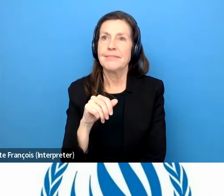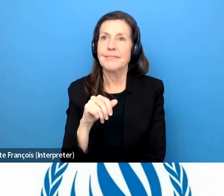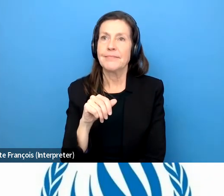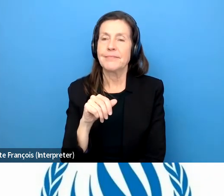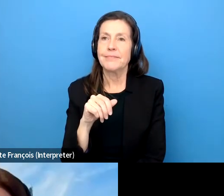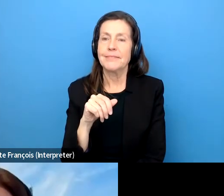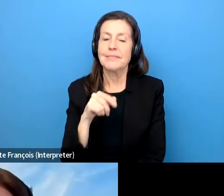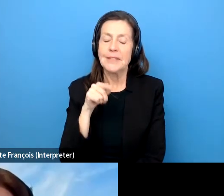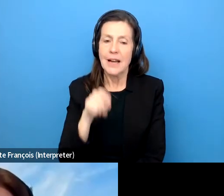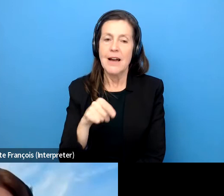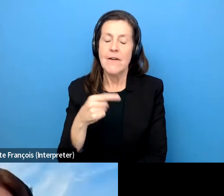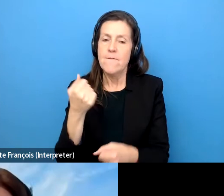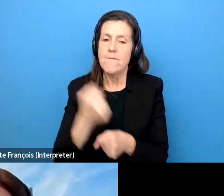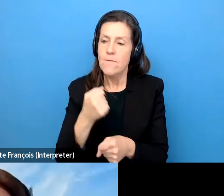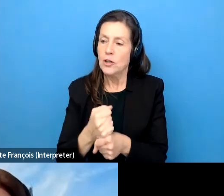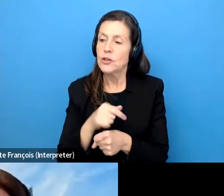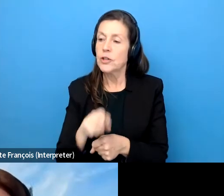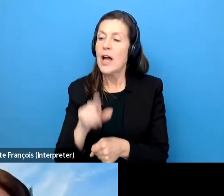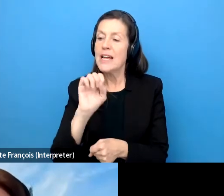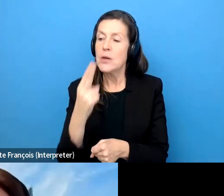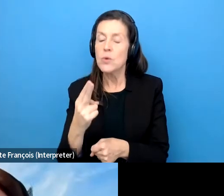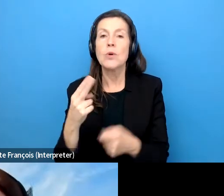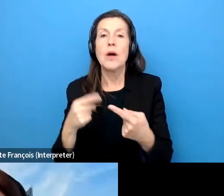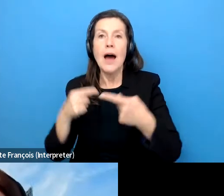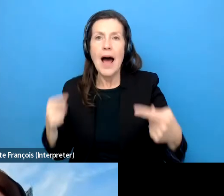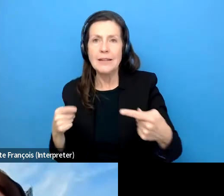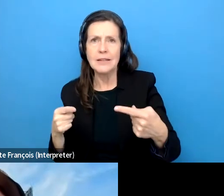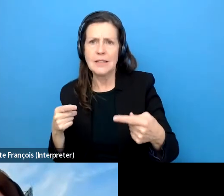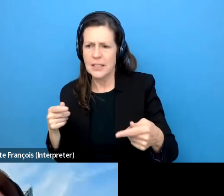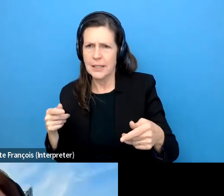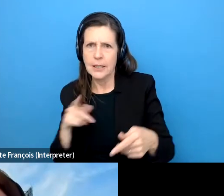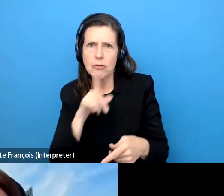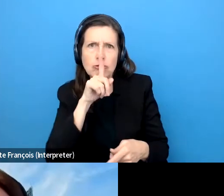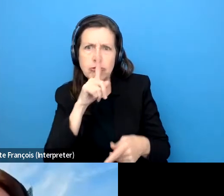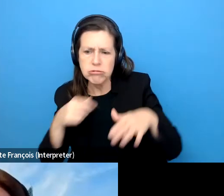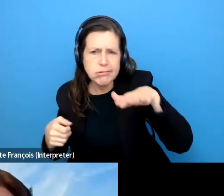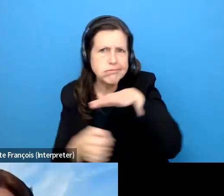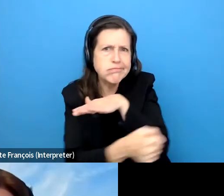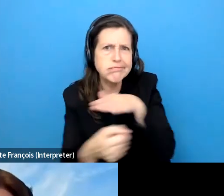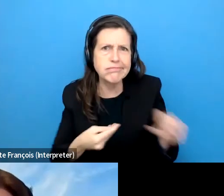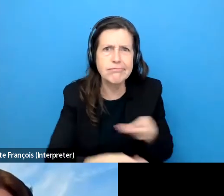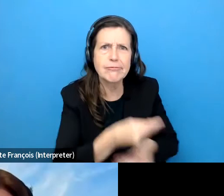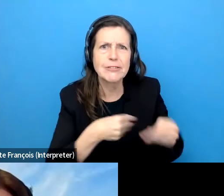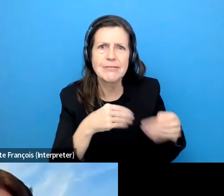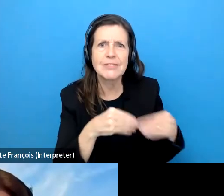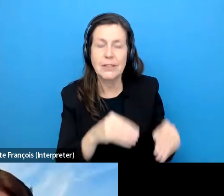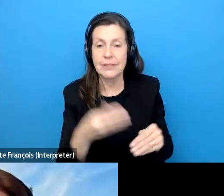The function of this office was created by the antitrafficking directive in 2011.